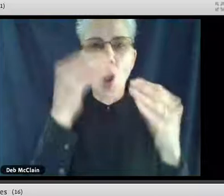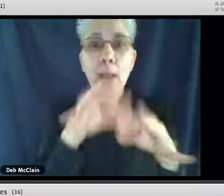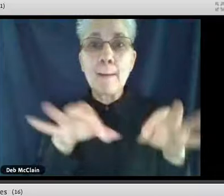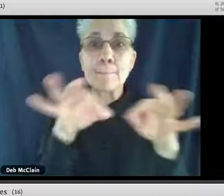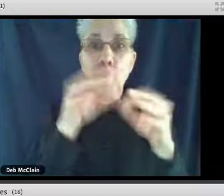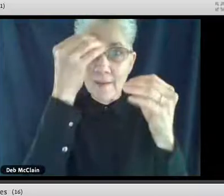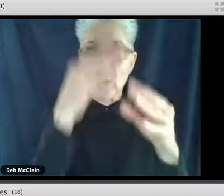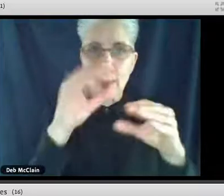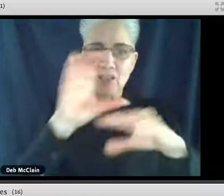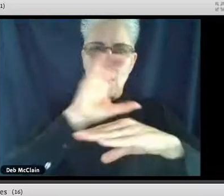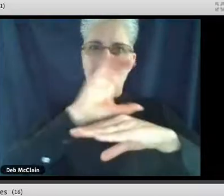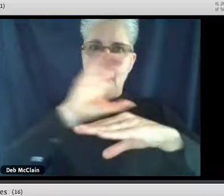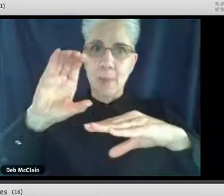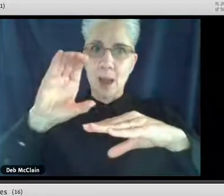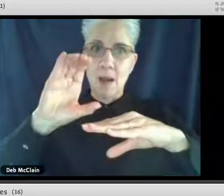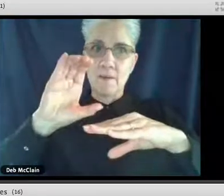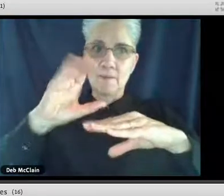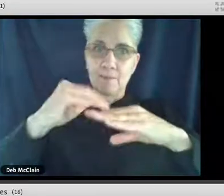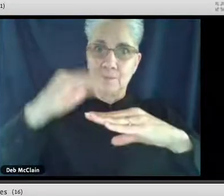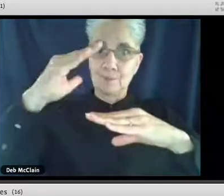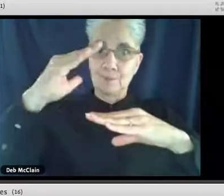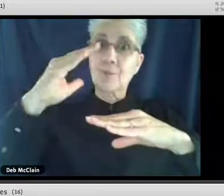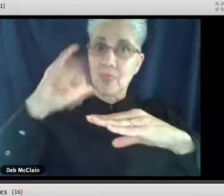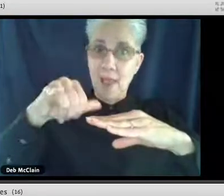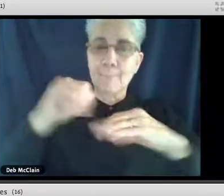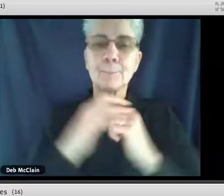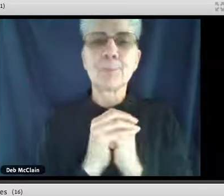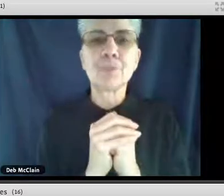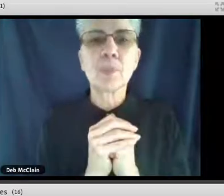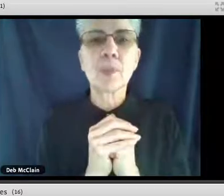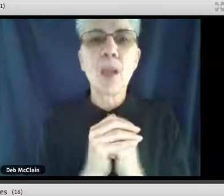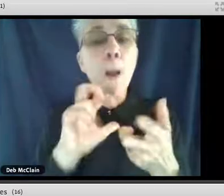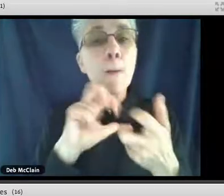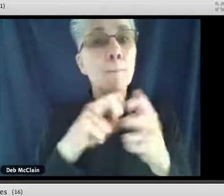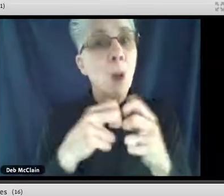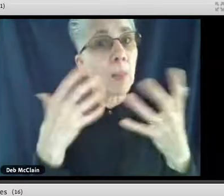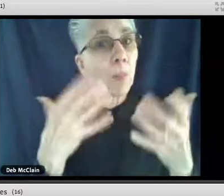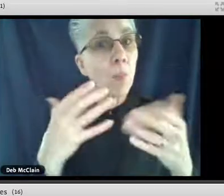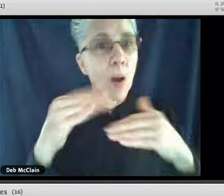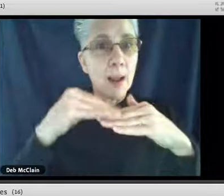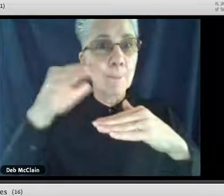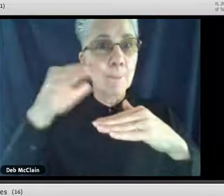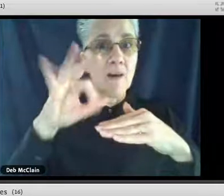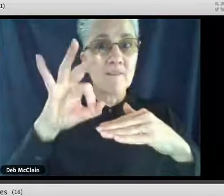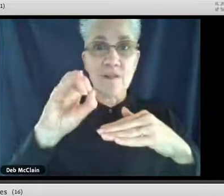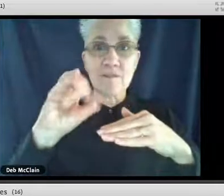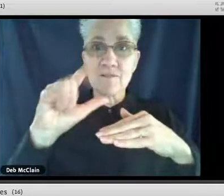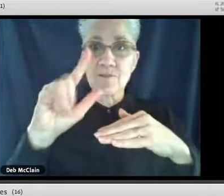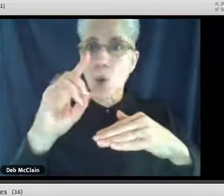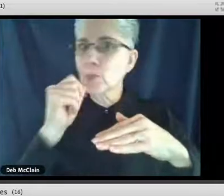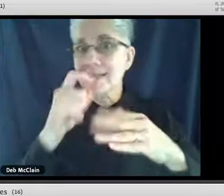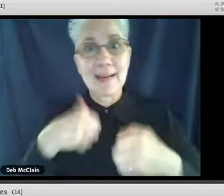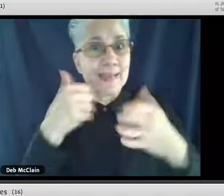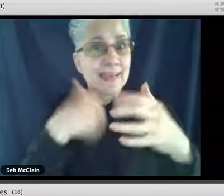above the fold." The problem is, above the fold doesn't exist anymore.